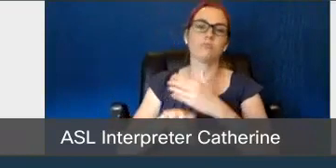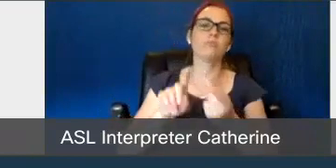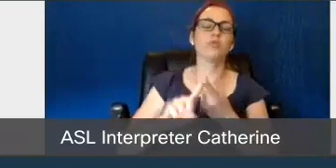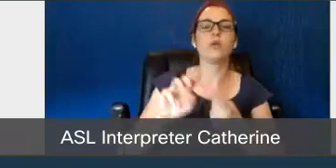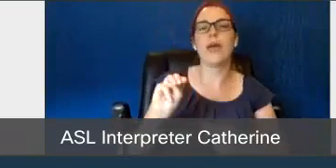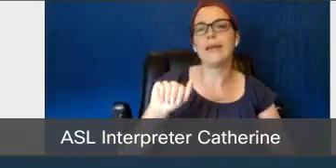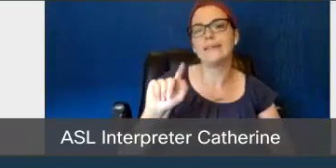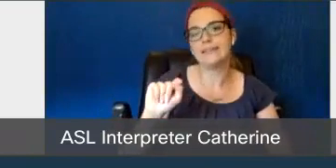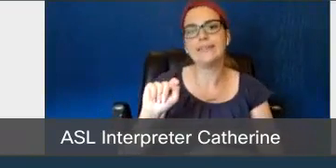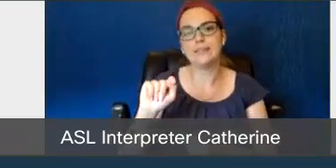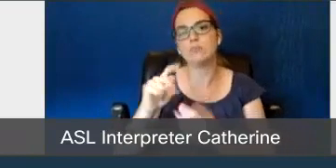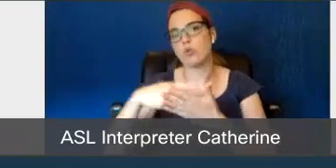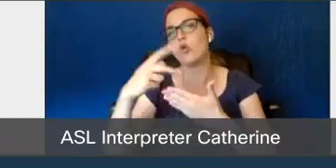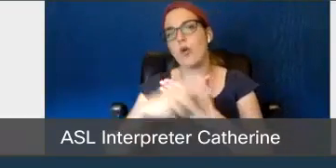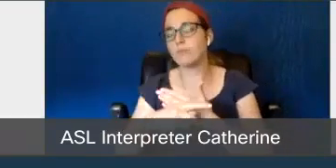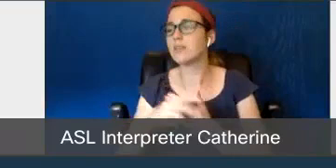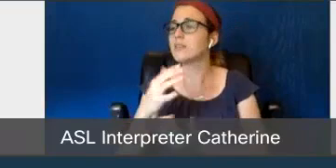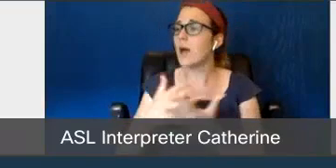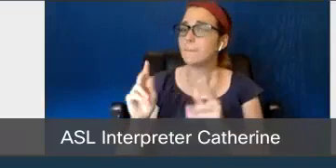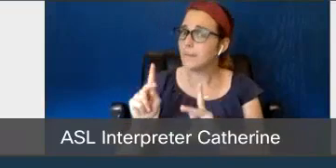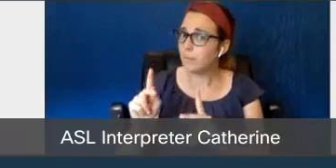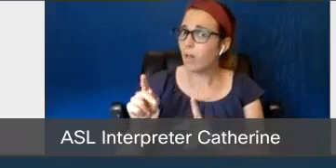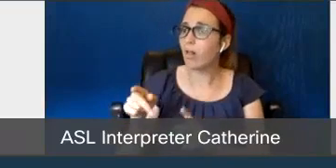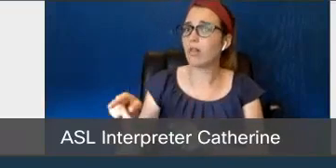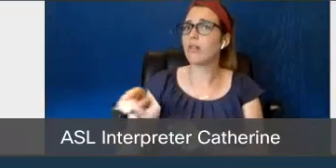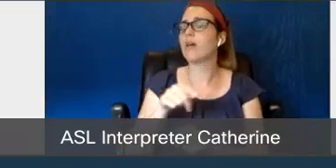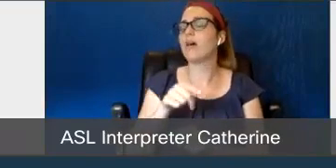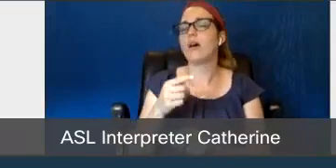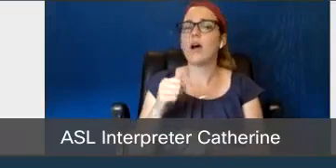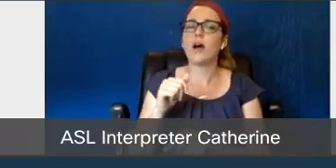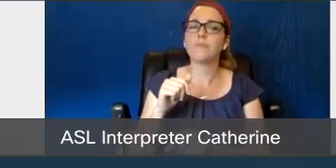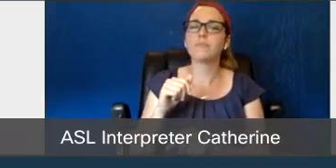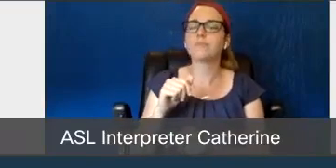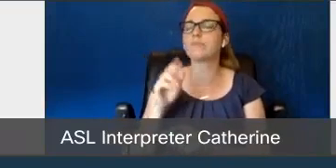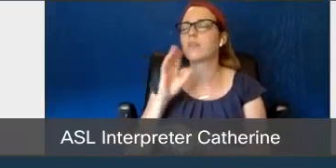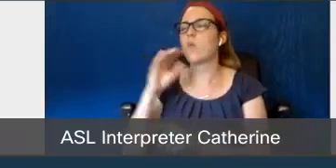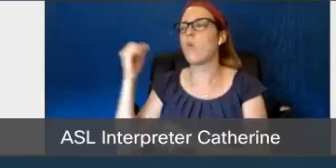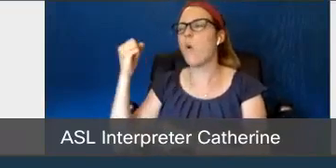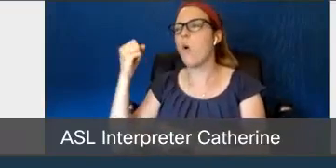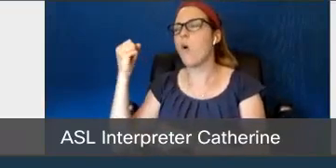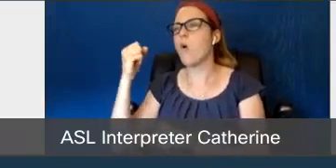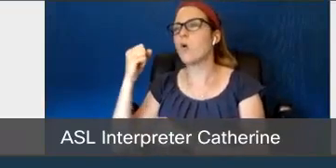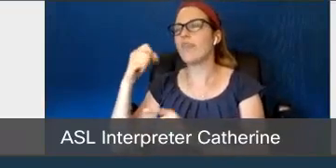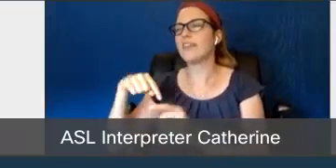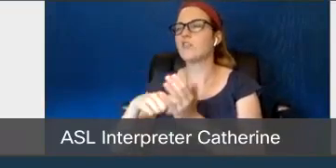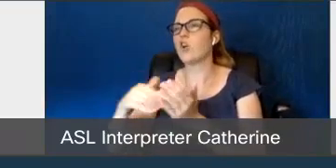that are self-medicating and I know we didn't talk about it and we'll say that to another lecture they're self-medicating to hide some latent trauma